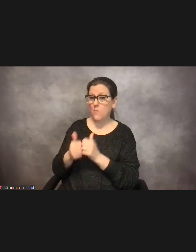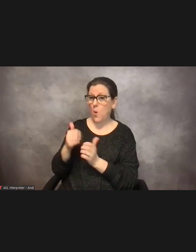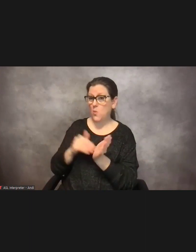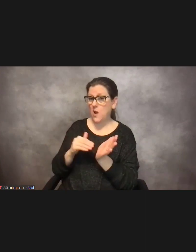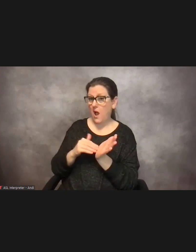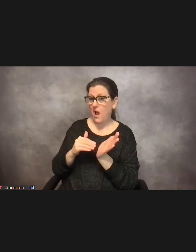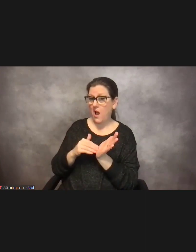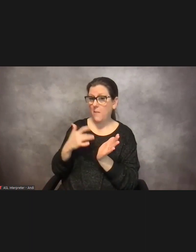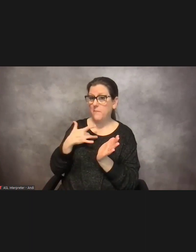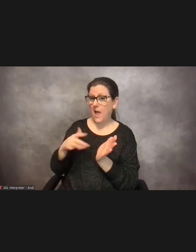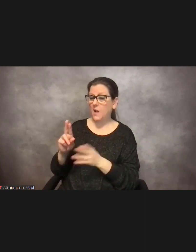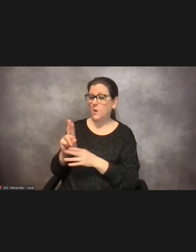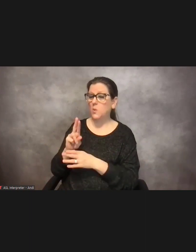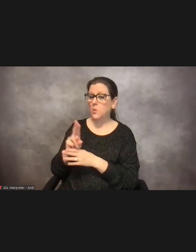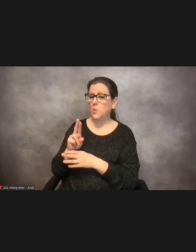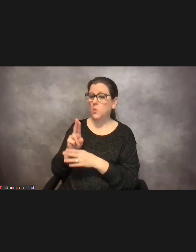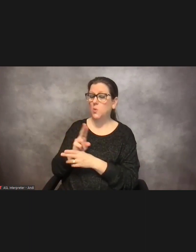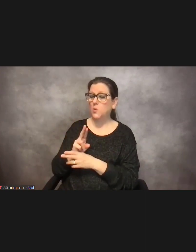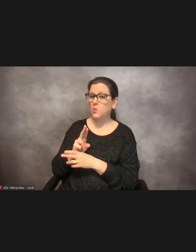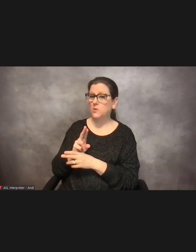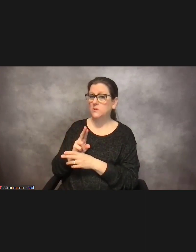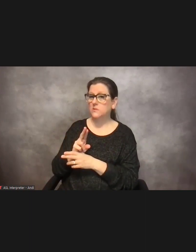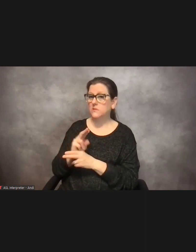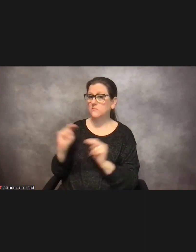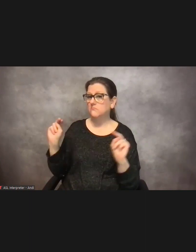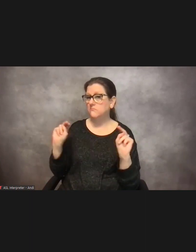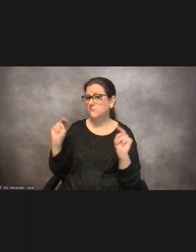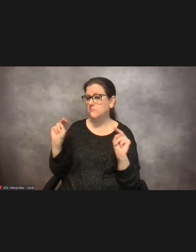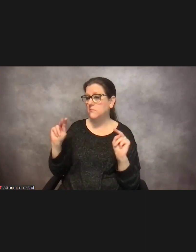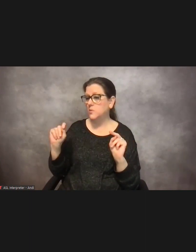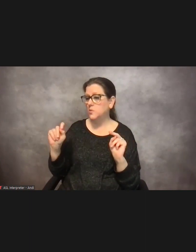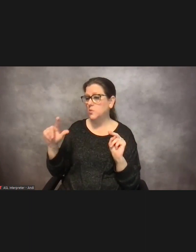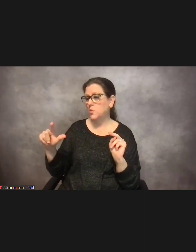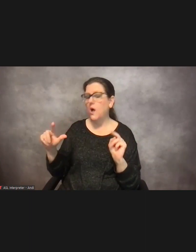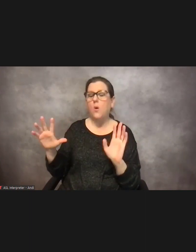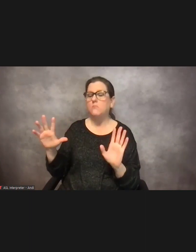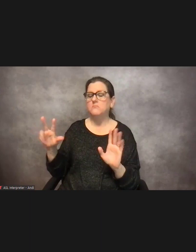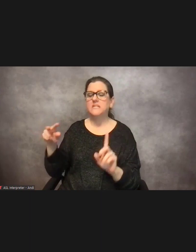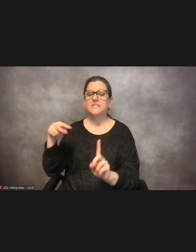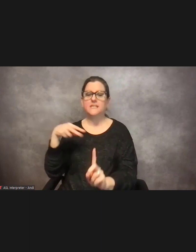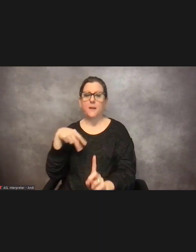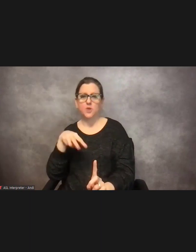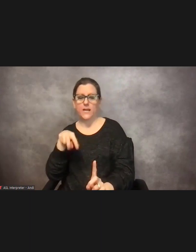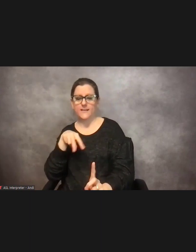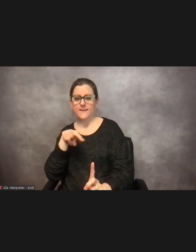of doctors use an objective tool to screen for hearing and/or a